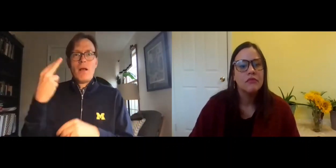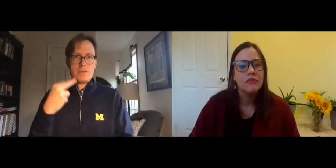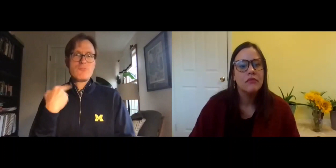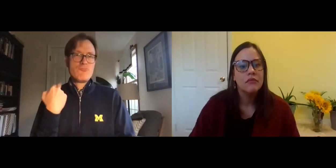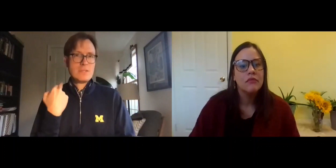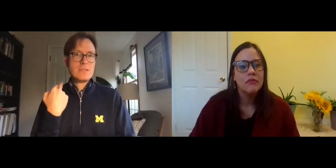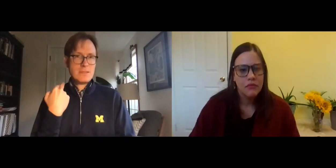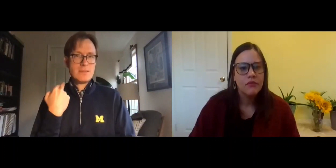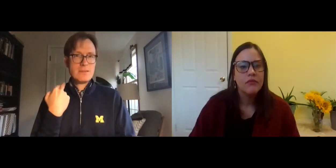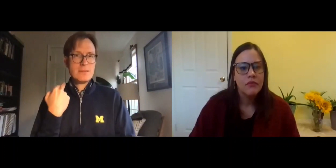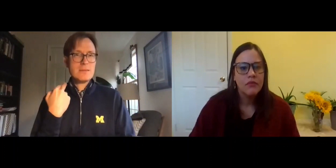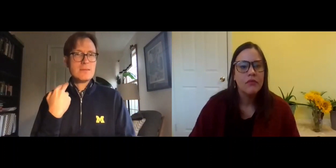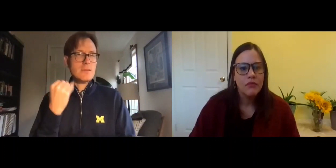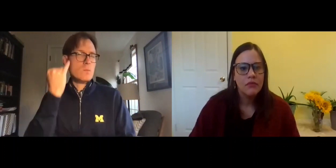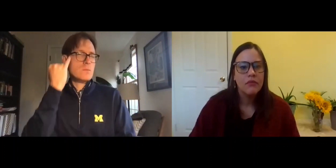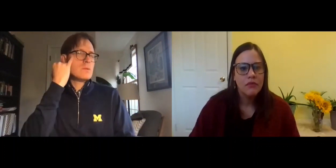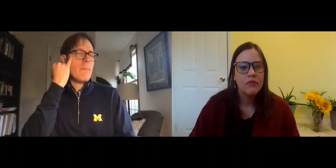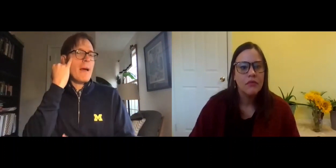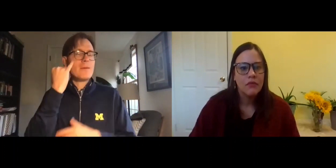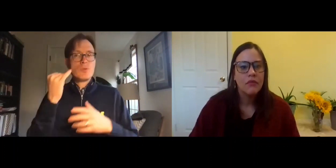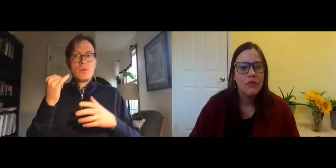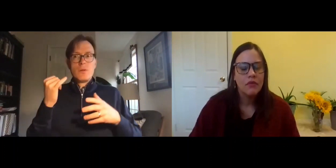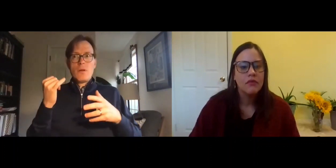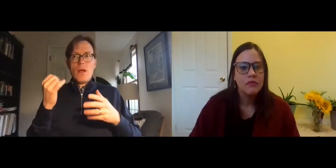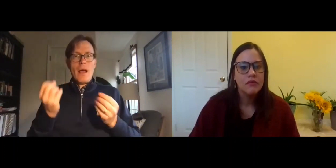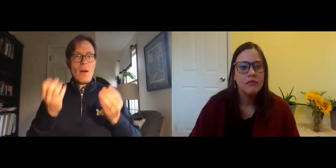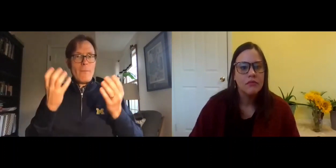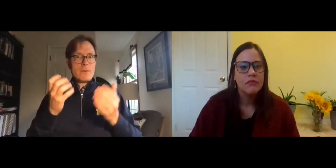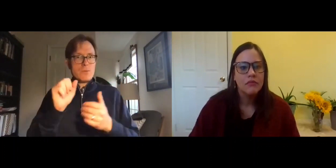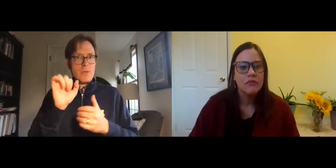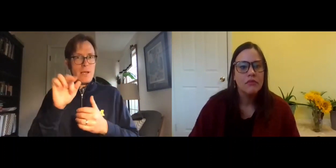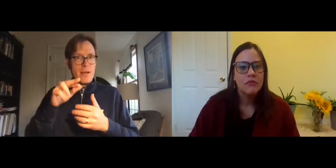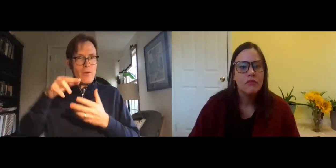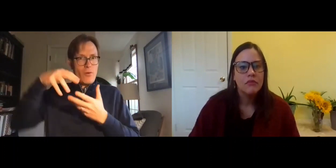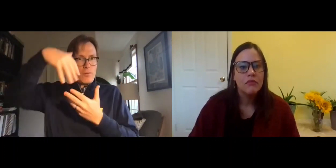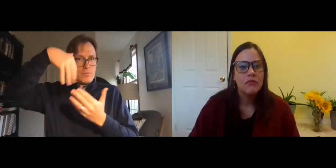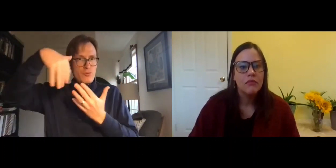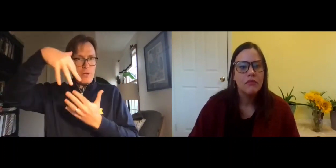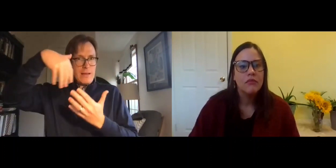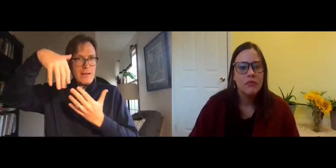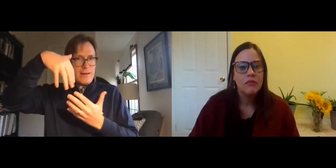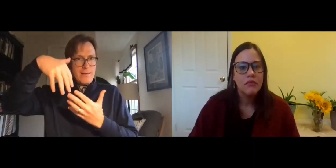that same air around so indoors is always going to be a higher risk than gathering outdoors.